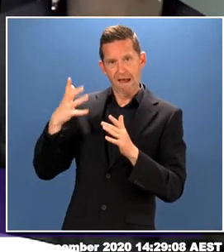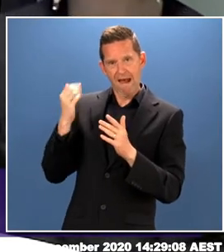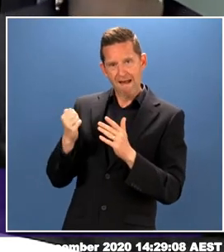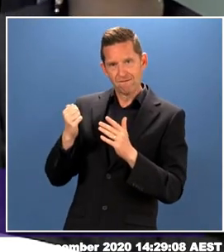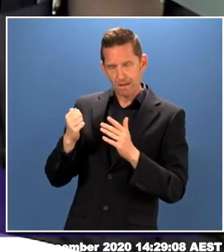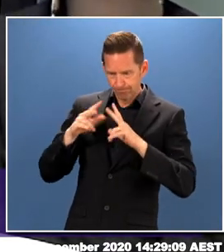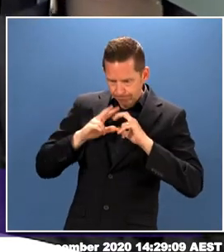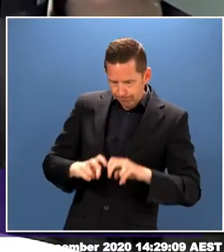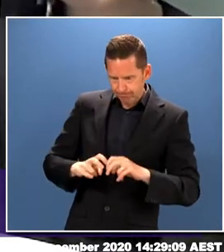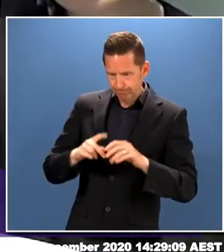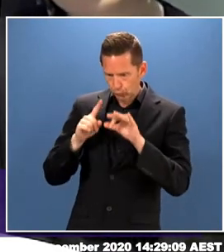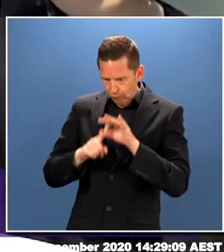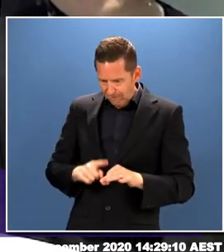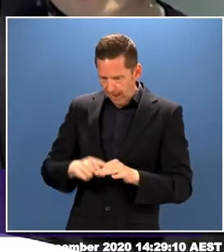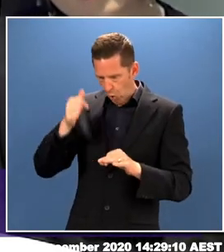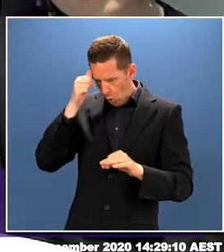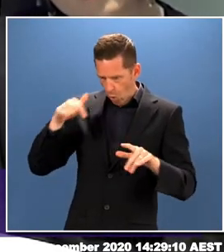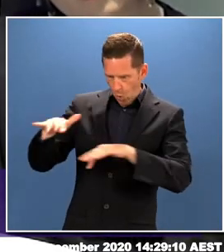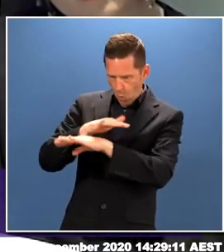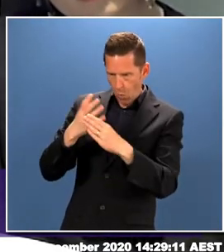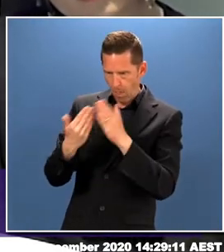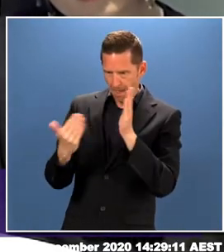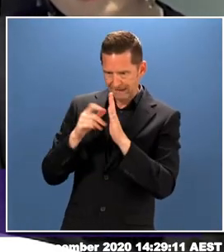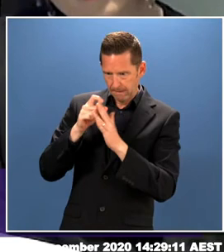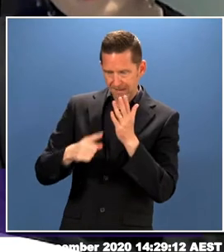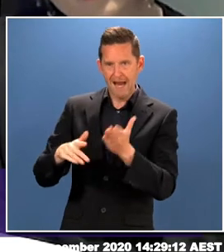build a better picture of LGBTI people with disability in Australia,